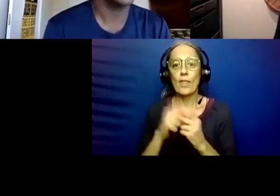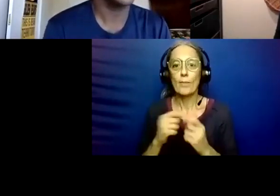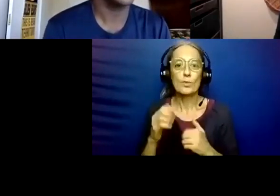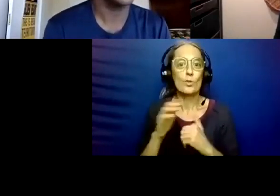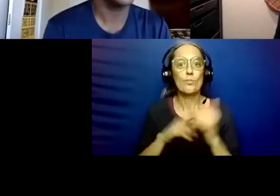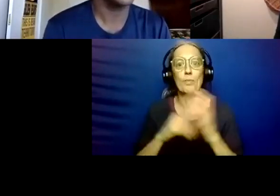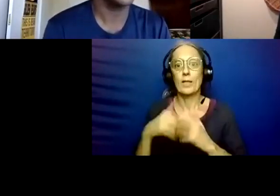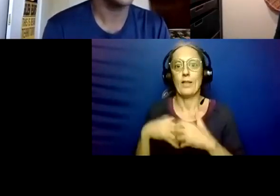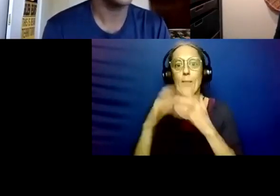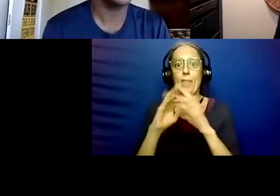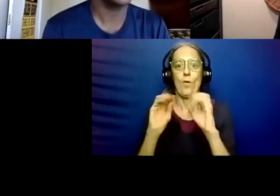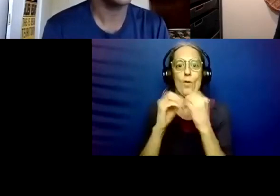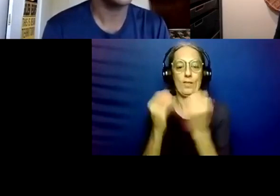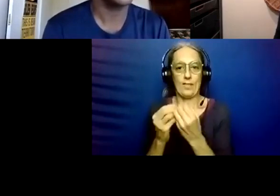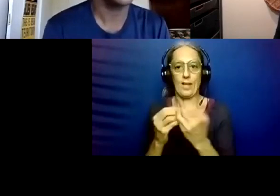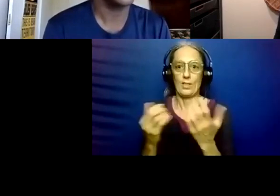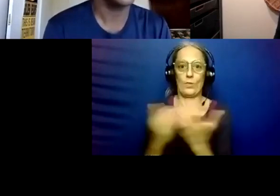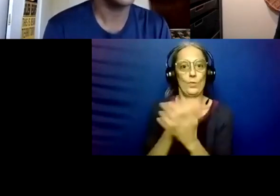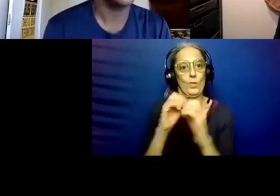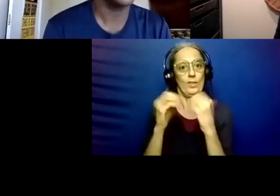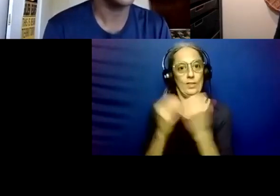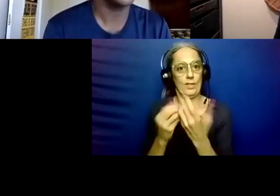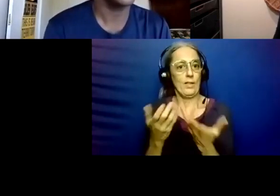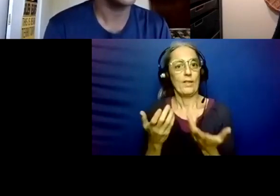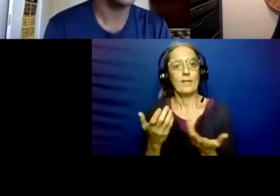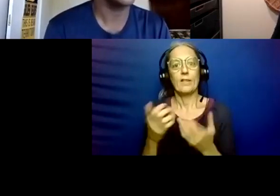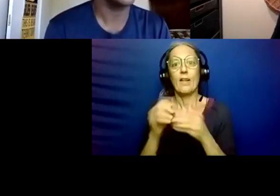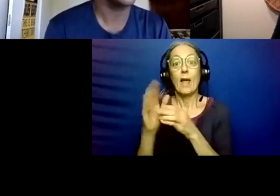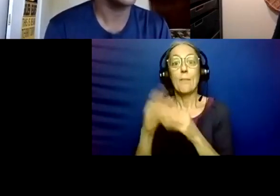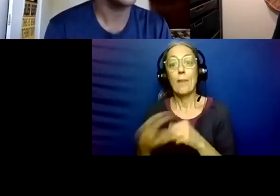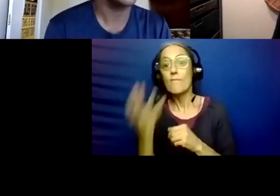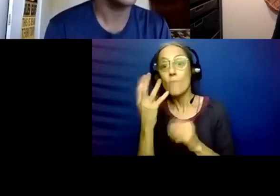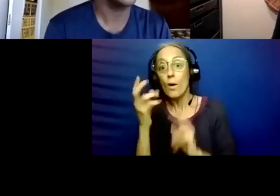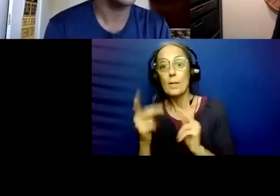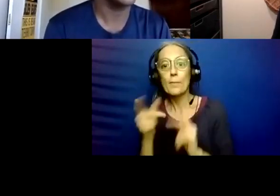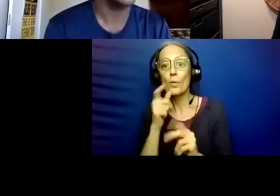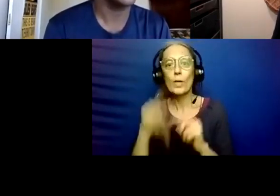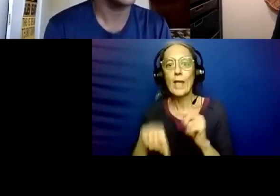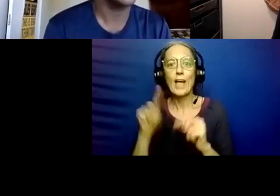by and for people who cannot rely on speech alone to communicate. Bob?